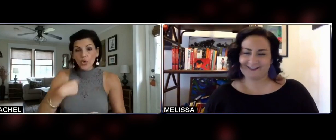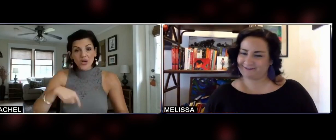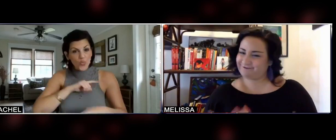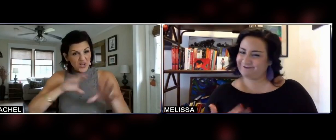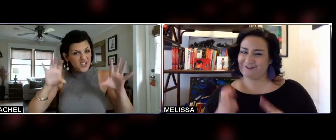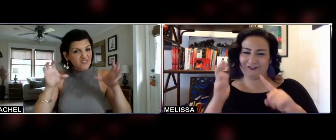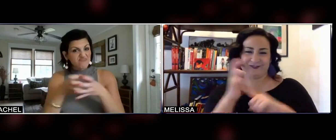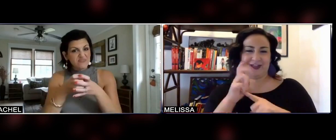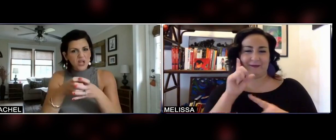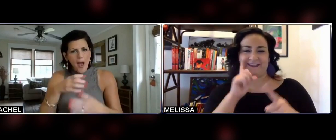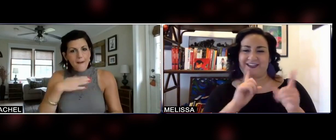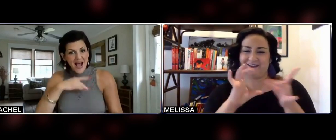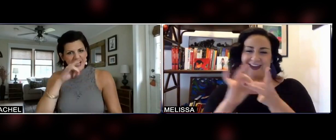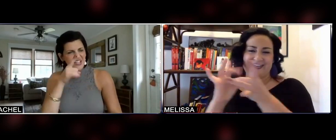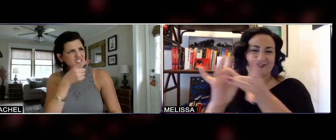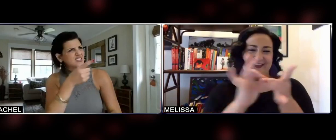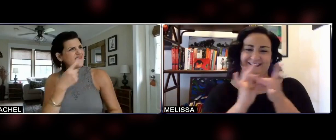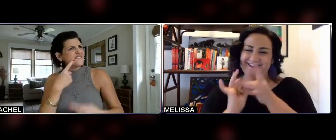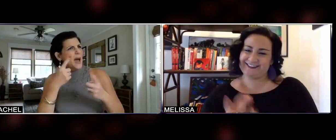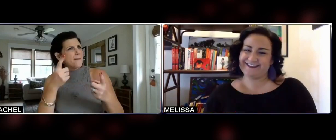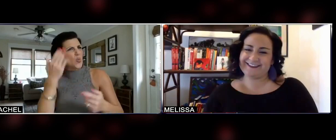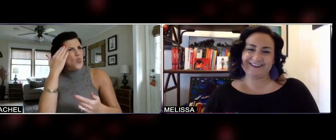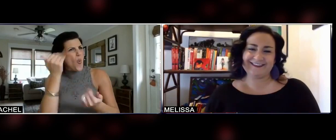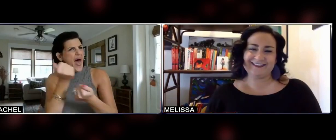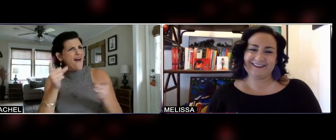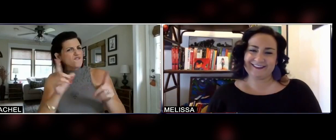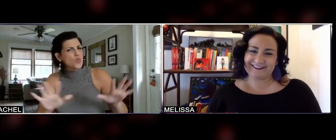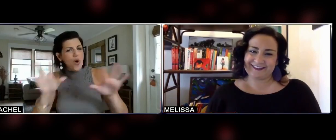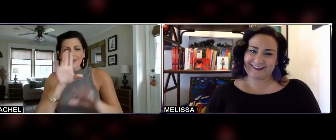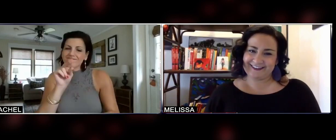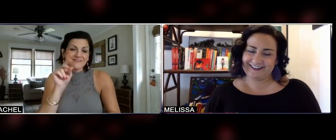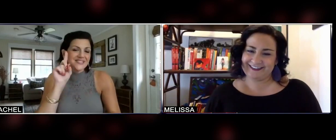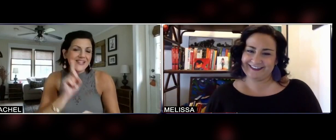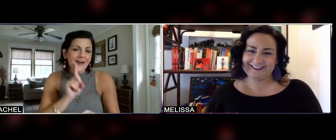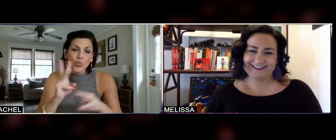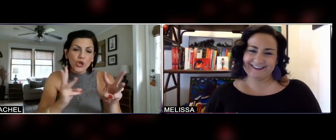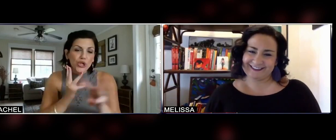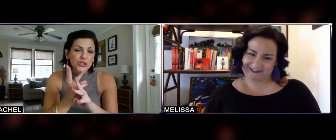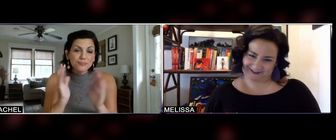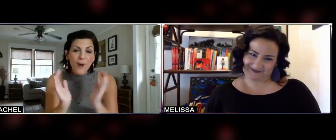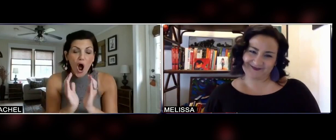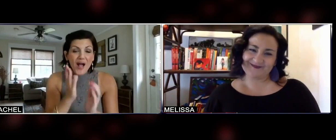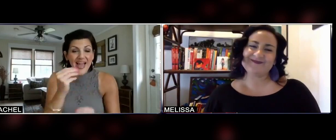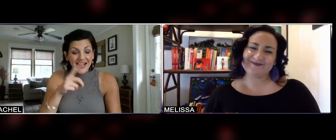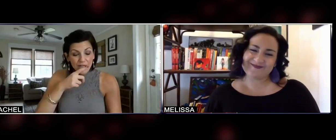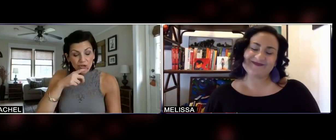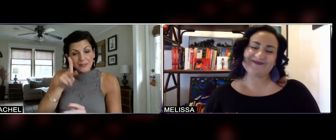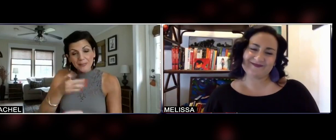My kids think that we're famous and know everyone. The deaf world is just small and hearing people are lucky